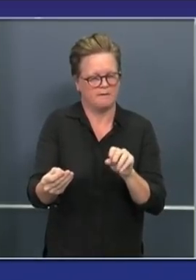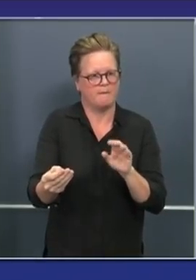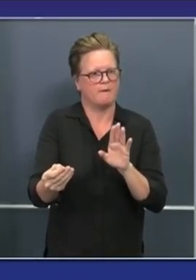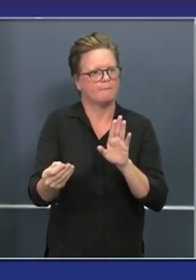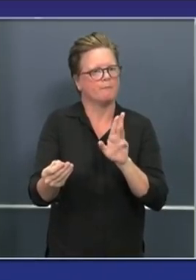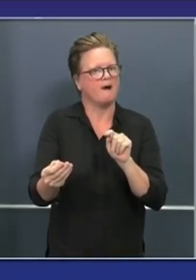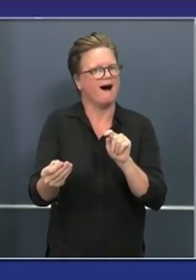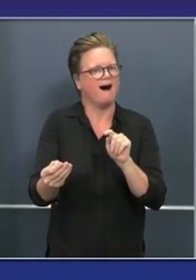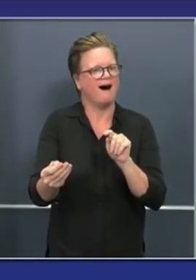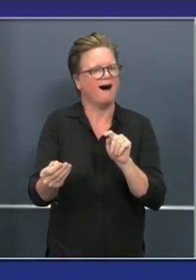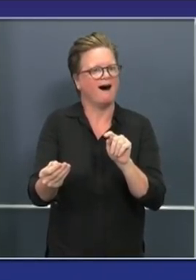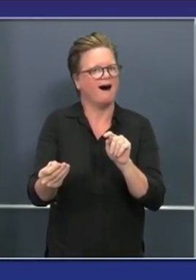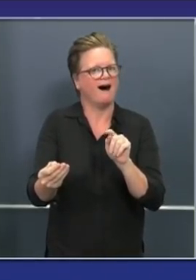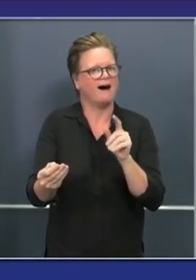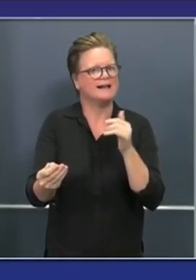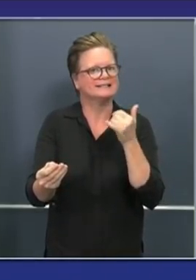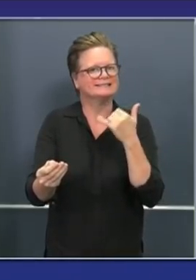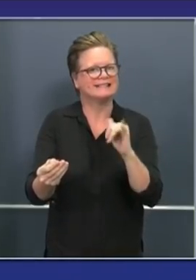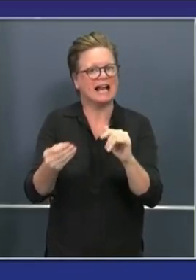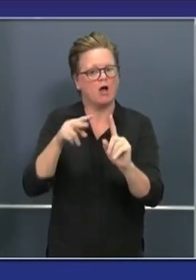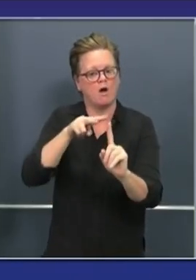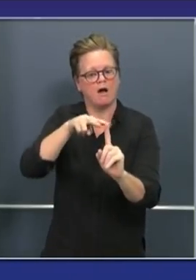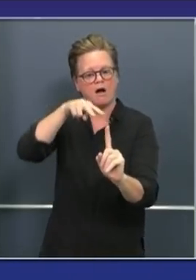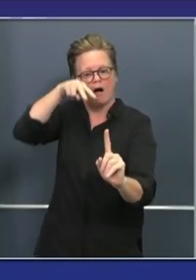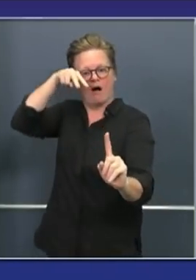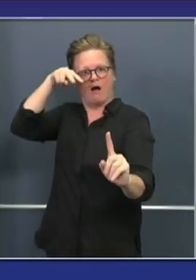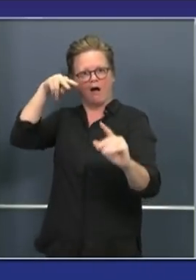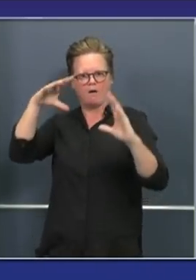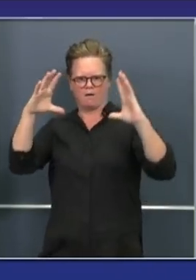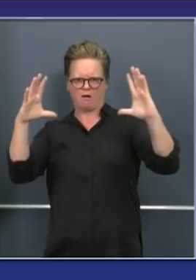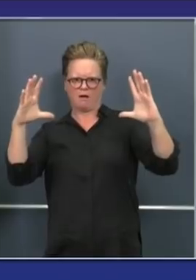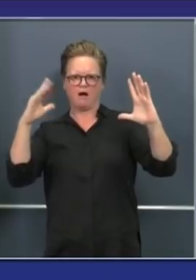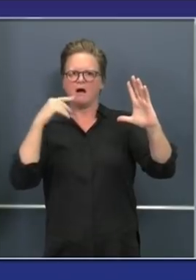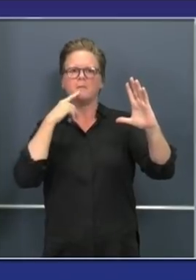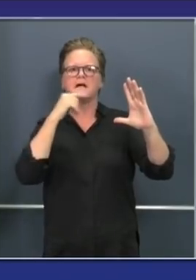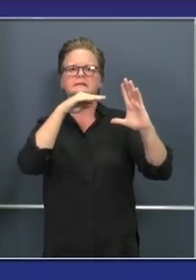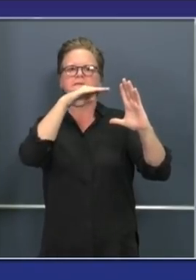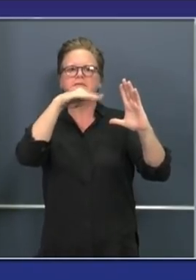WEEKS. AGAIN, STABILITY AS IT RELATES TO SPREAD RATE. IT'S AN IMPORTANT FUNCTION,